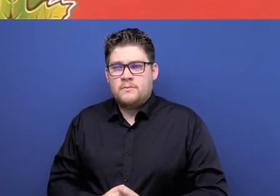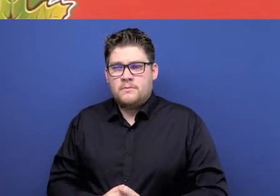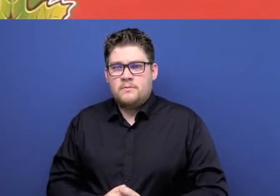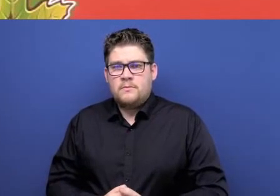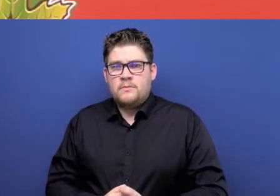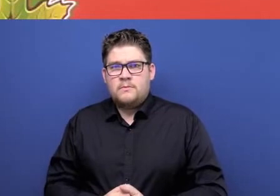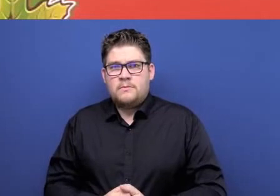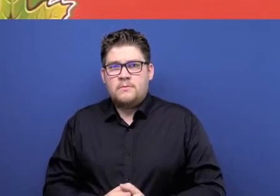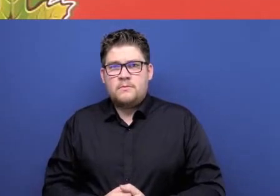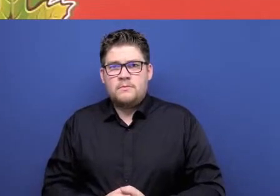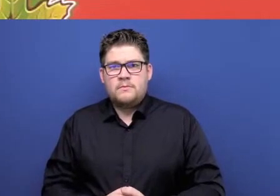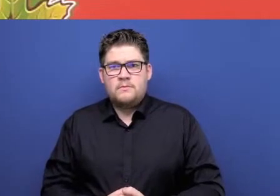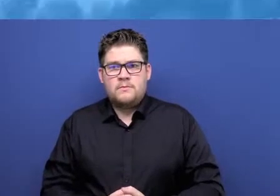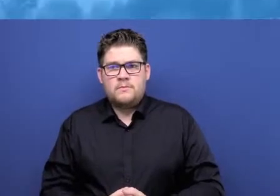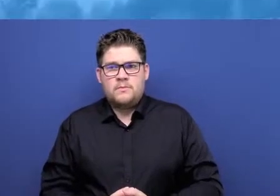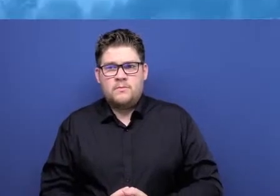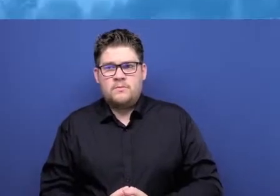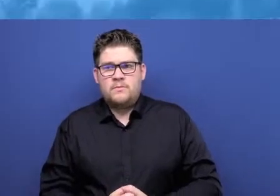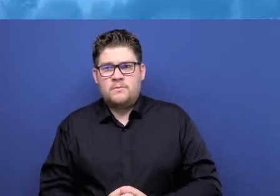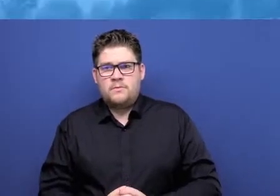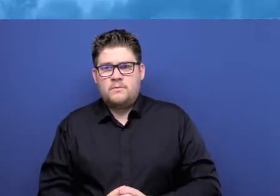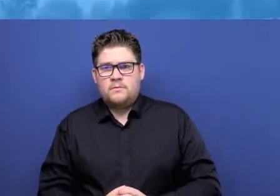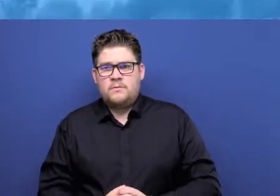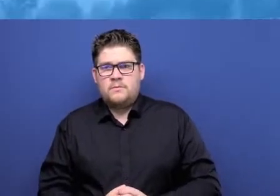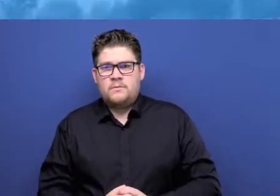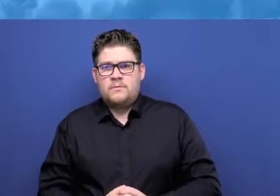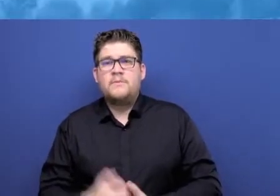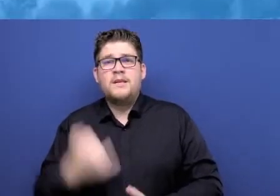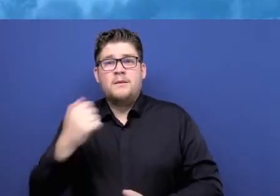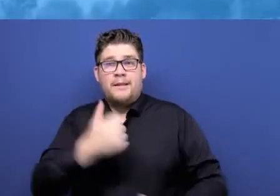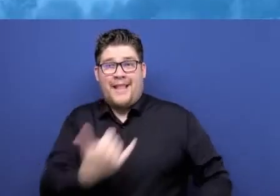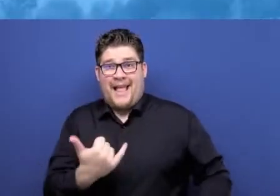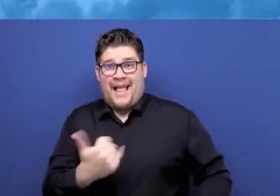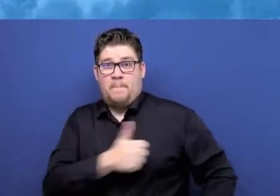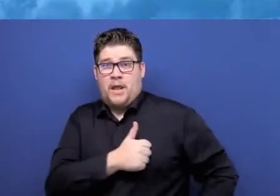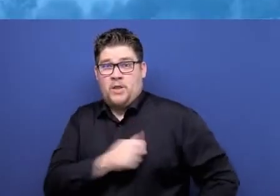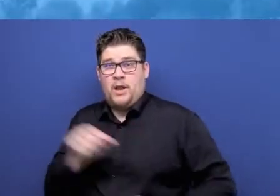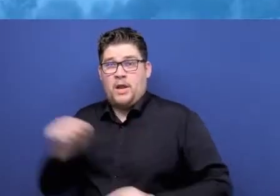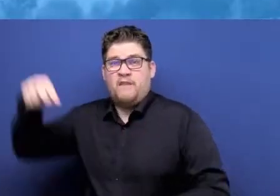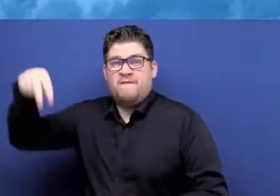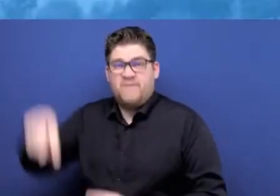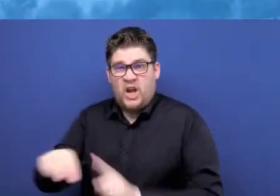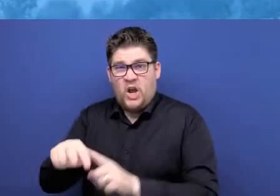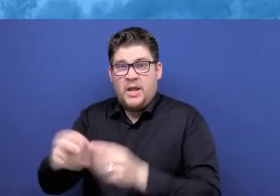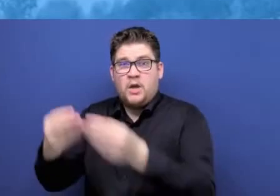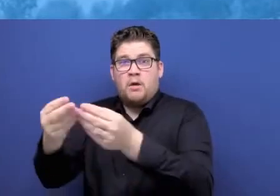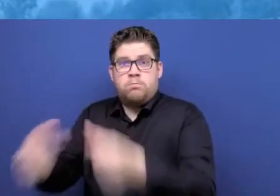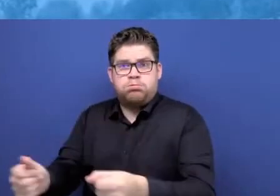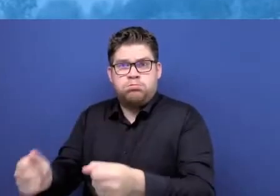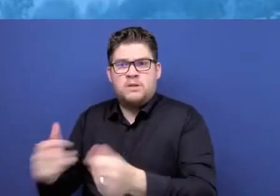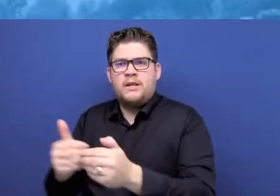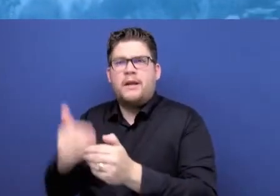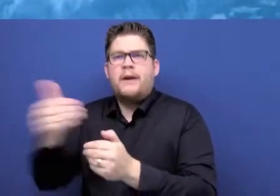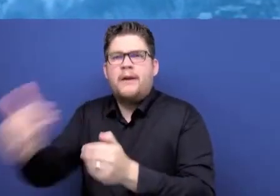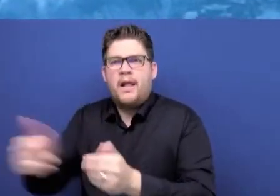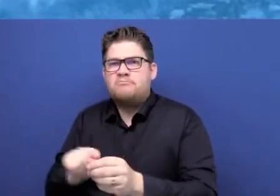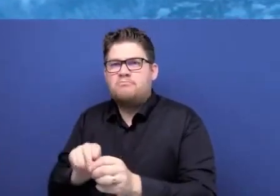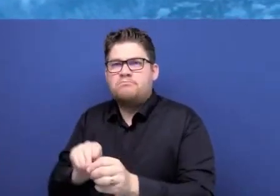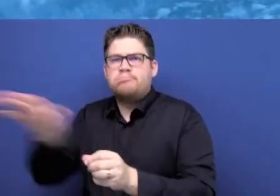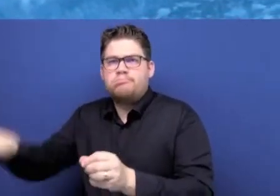be deployed onto Thank you. Yes So I don't believe so. The